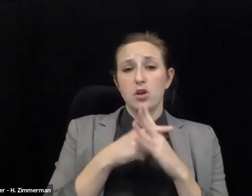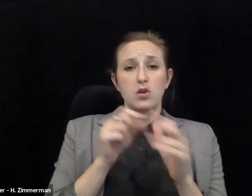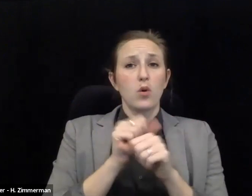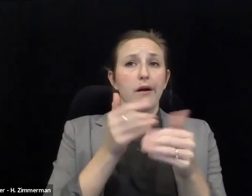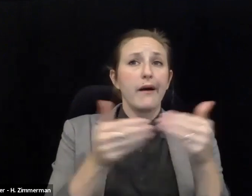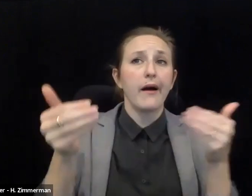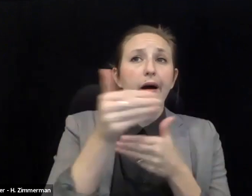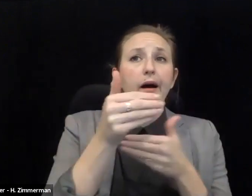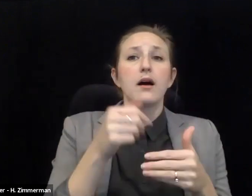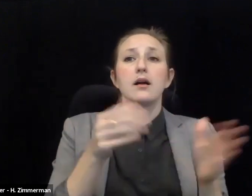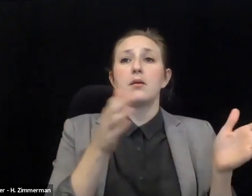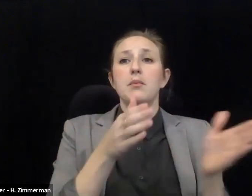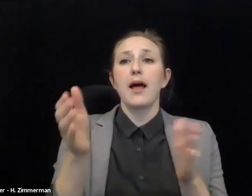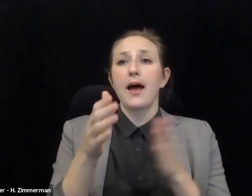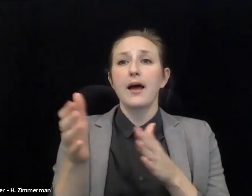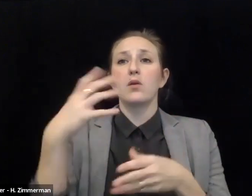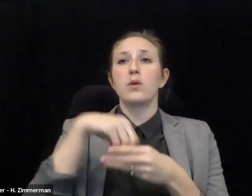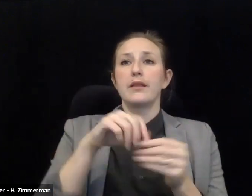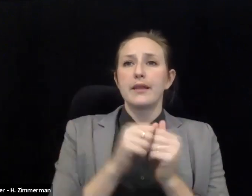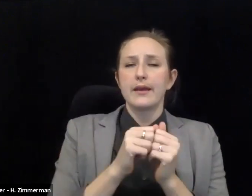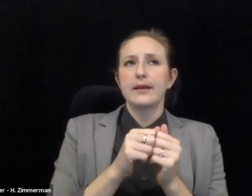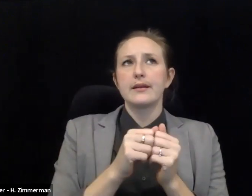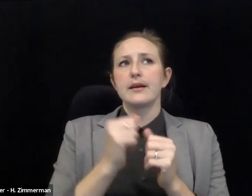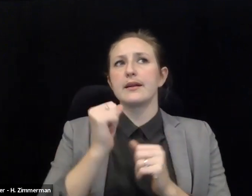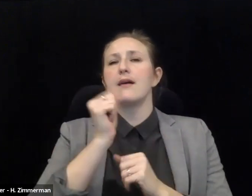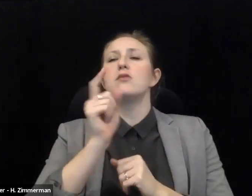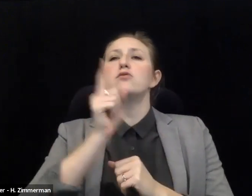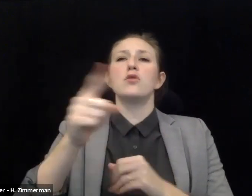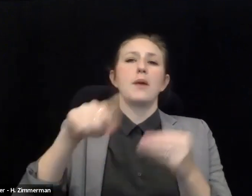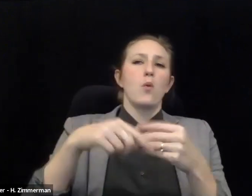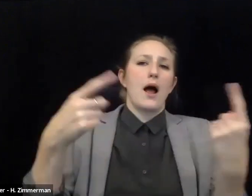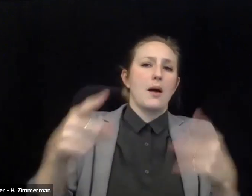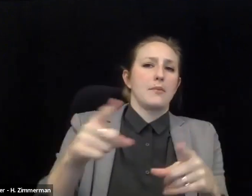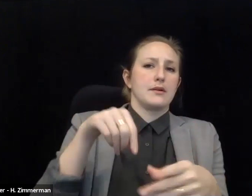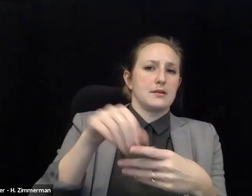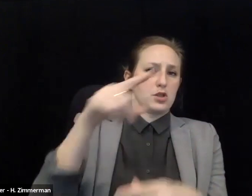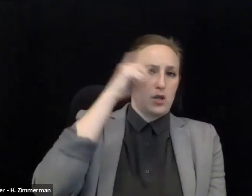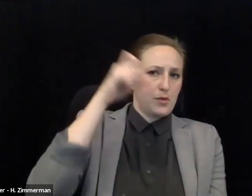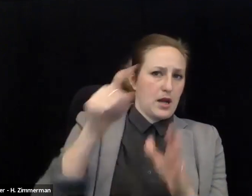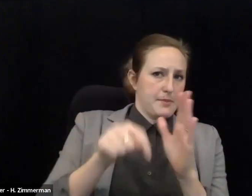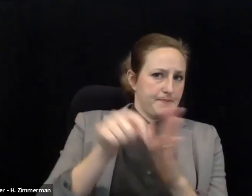a plan within uncertainty for this summer.